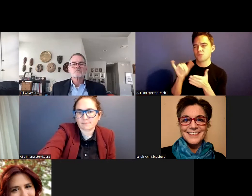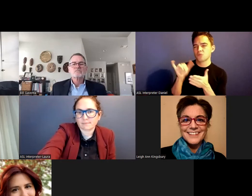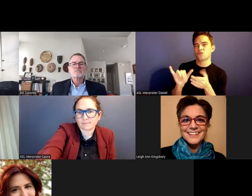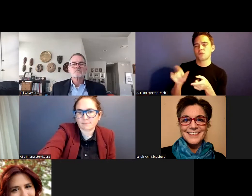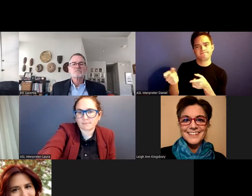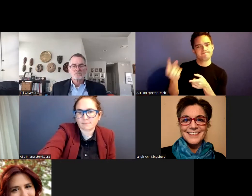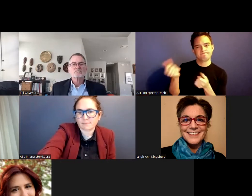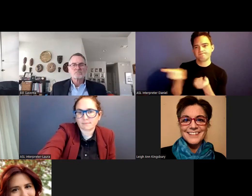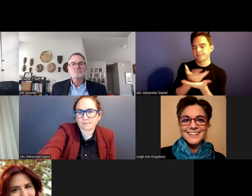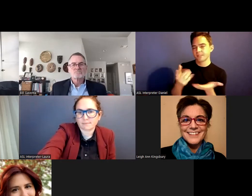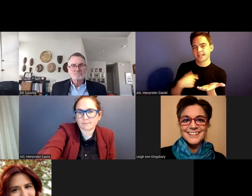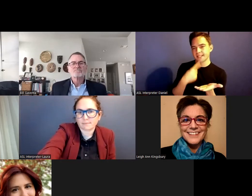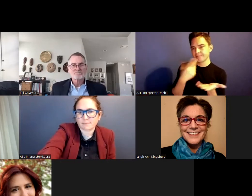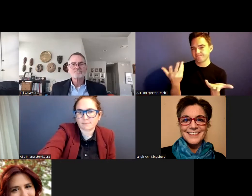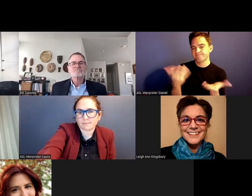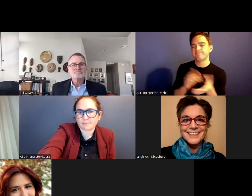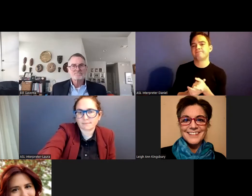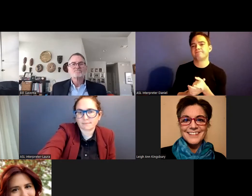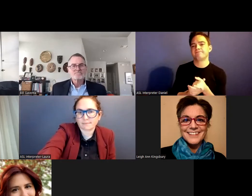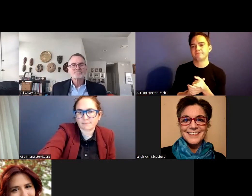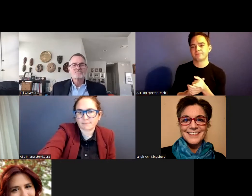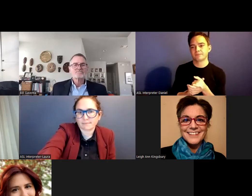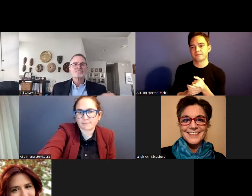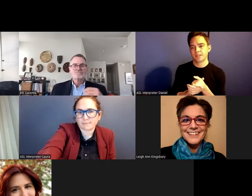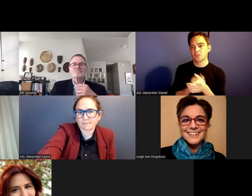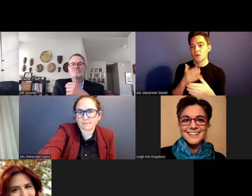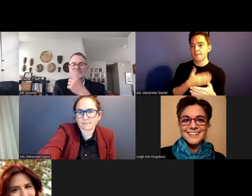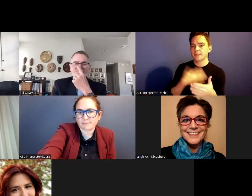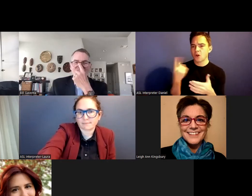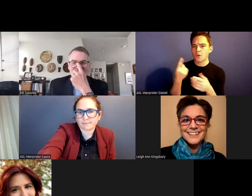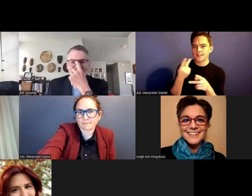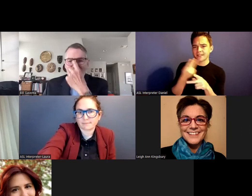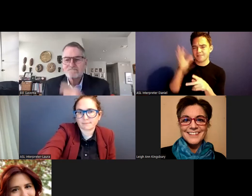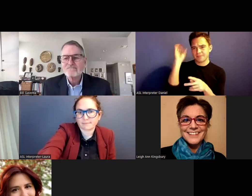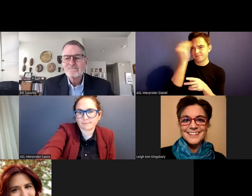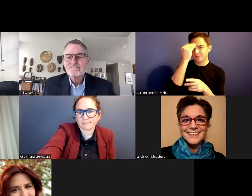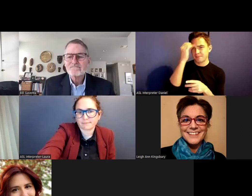everything I've said. So please, always keep that in mind. Thank you.